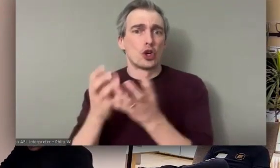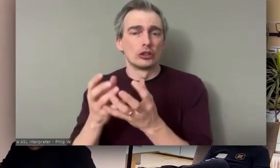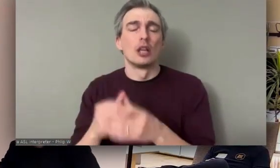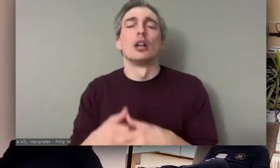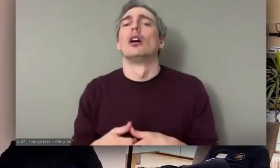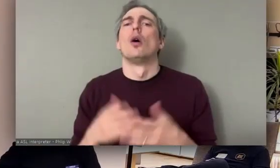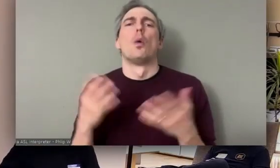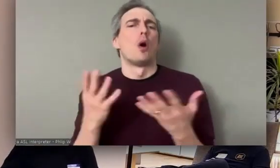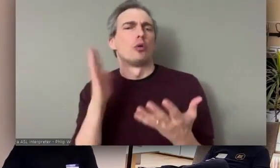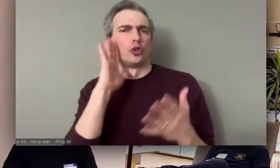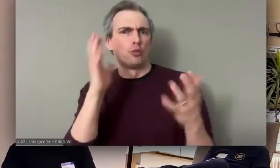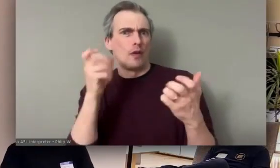or releasing what they released?